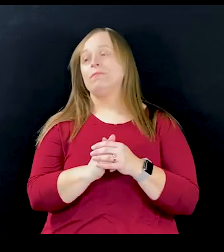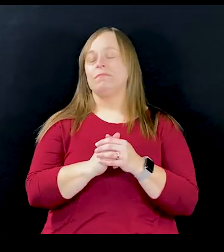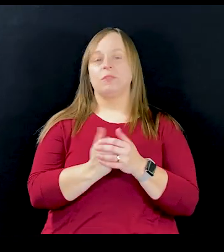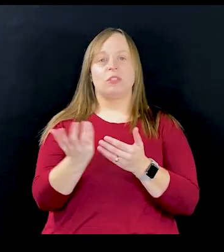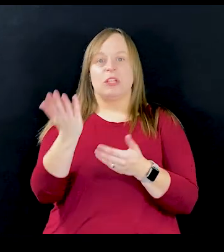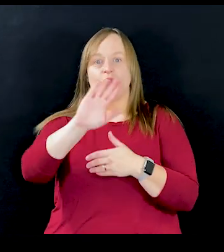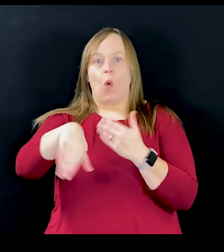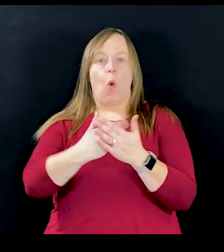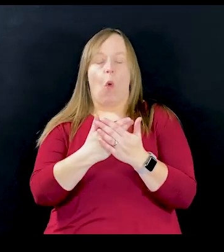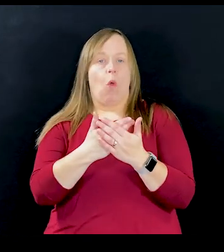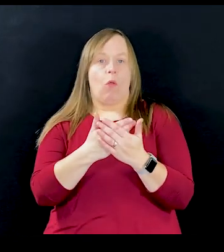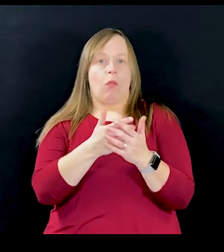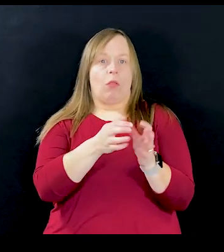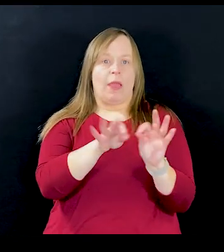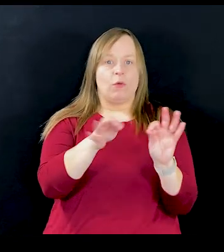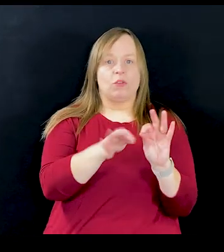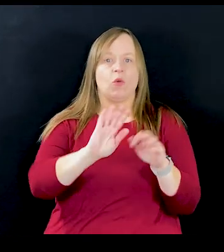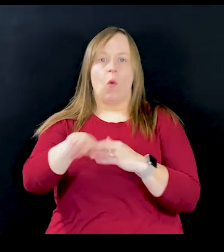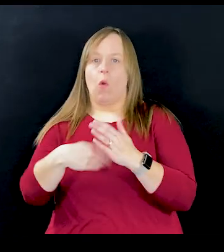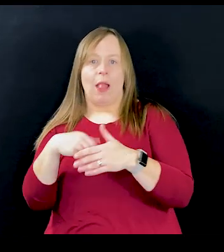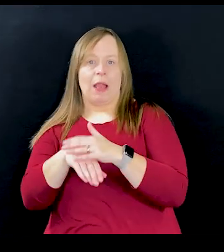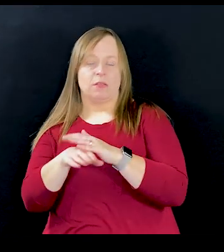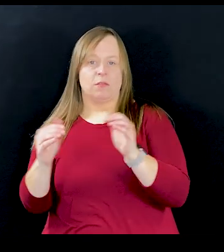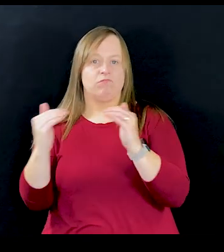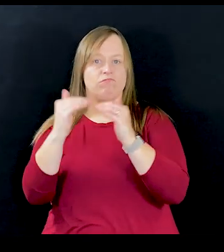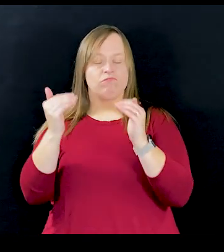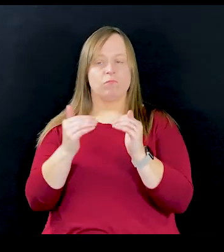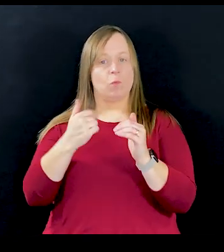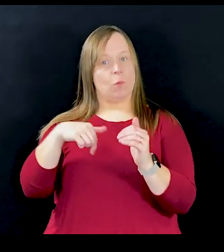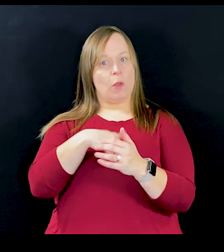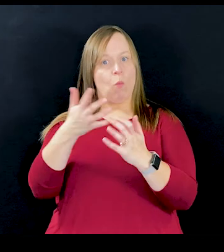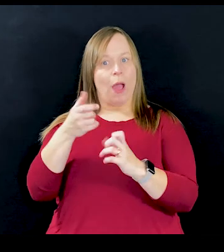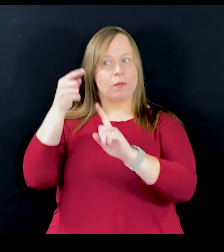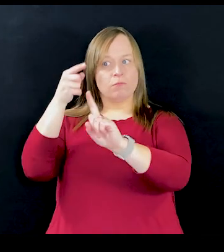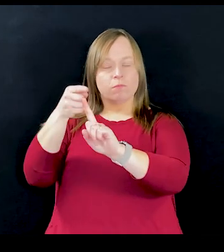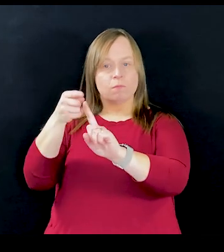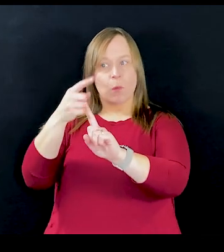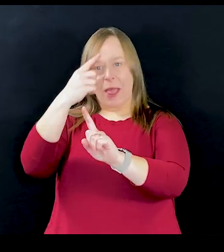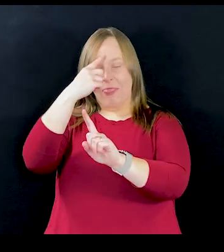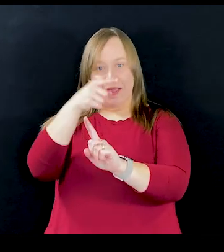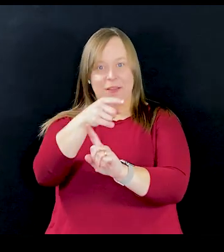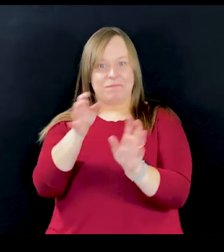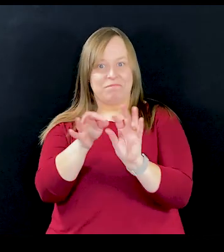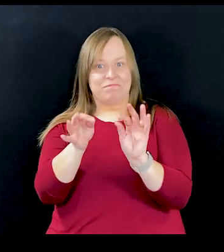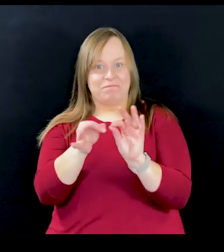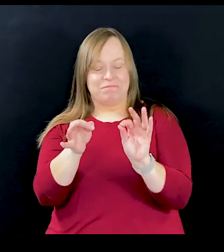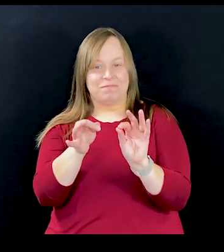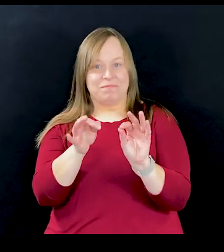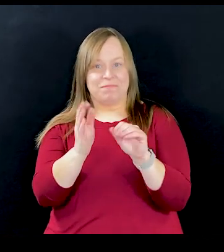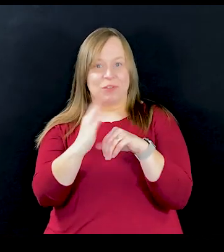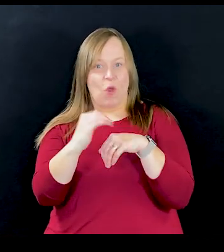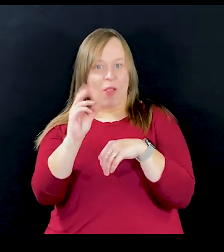That's all language and that's all access. What we want and what I think you put a good call up there